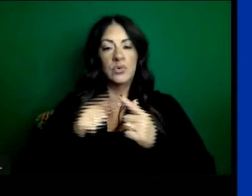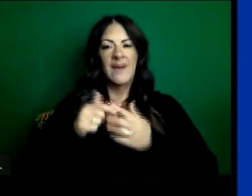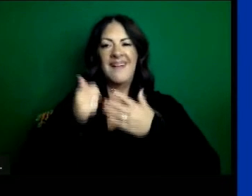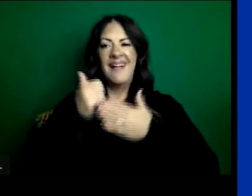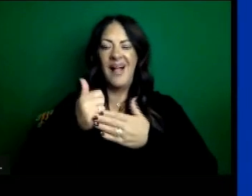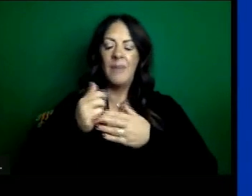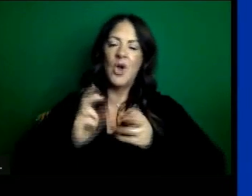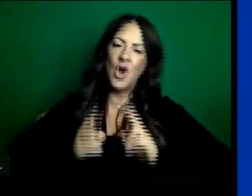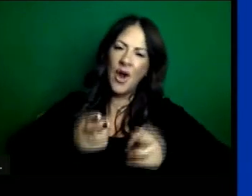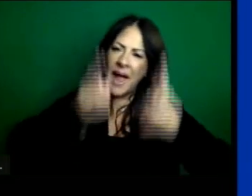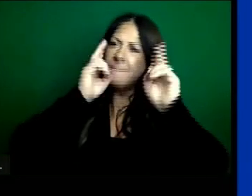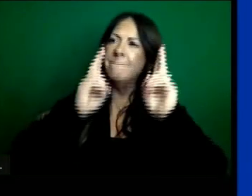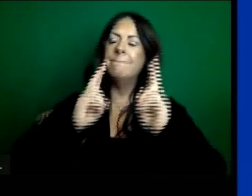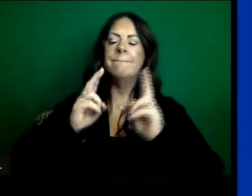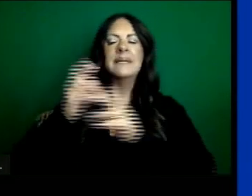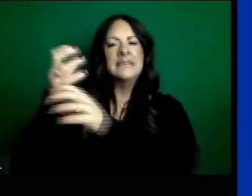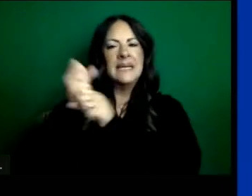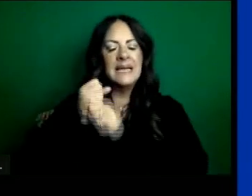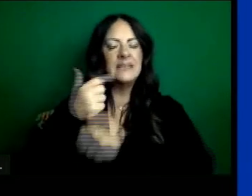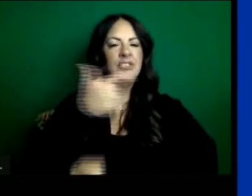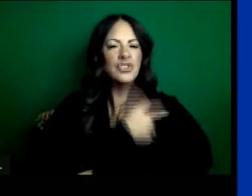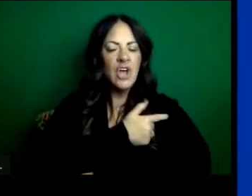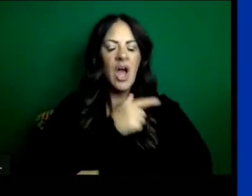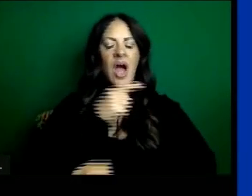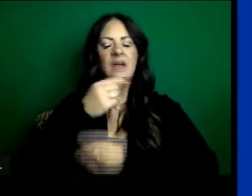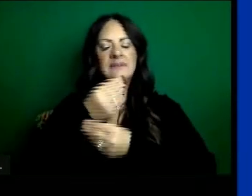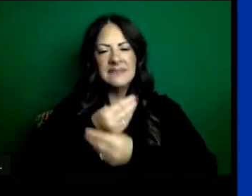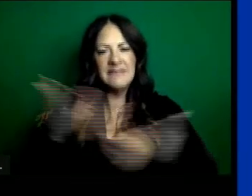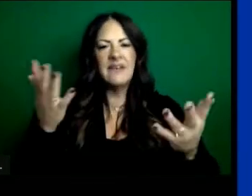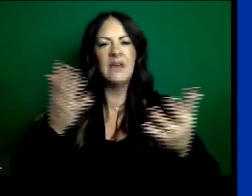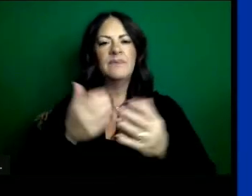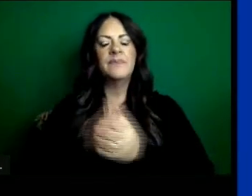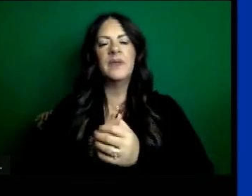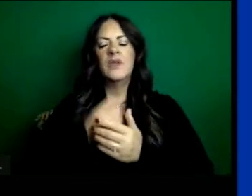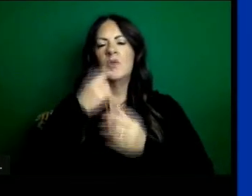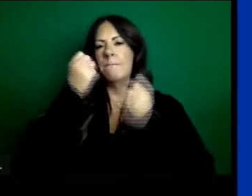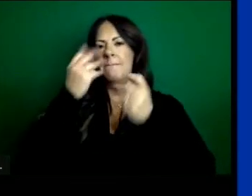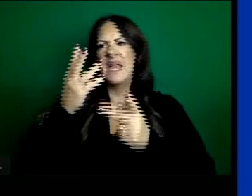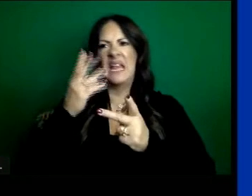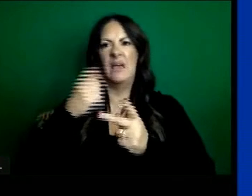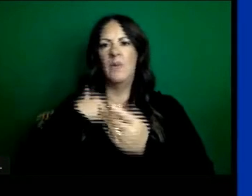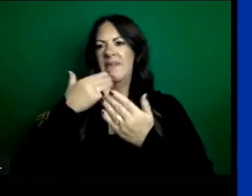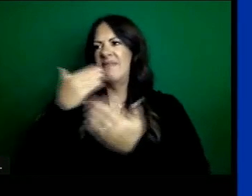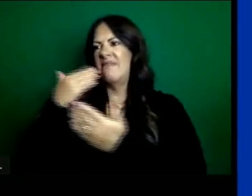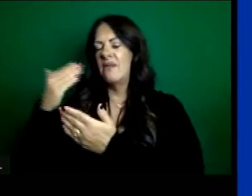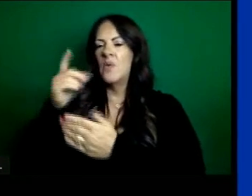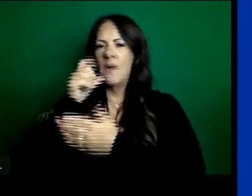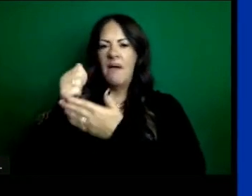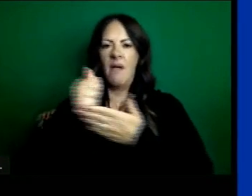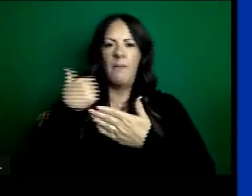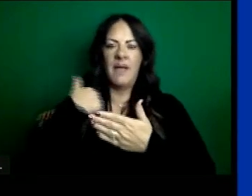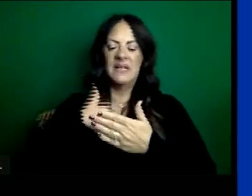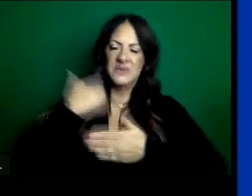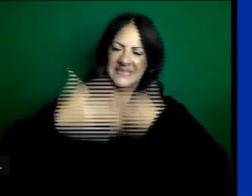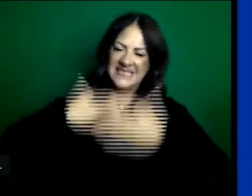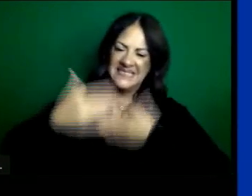THE LAST SLIDE REALLY TALKED SPEED UP ACROSS THE STATE. ALL VERY GOOD NEWS.